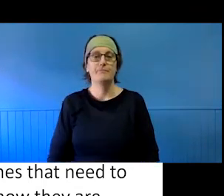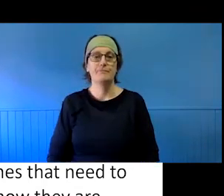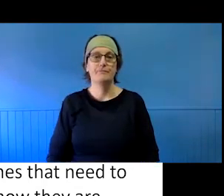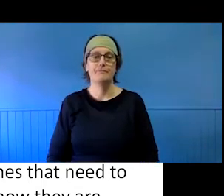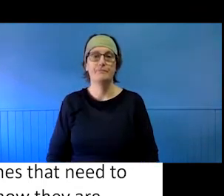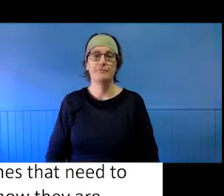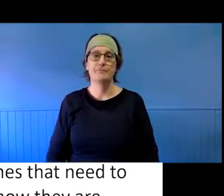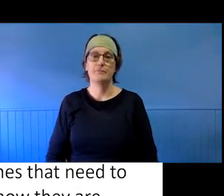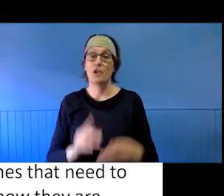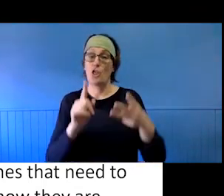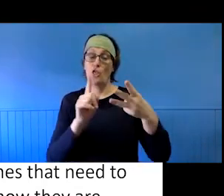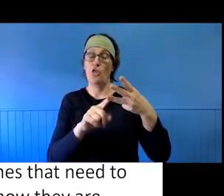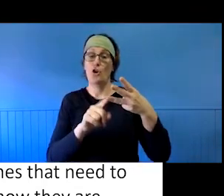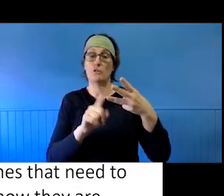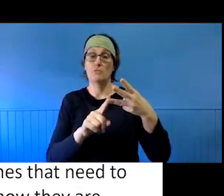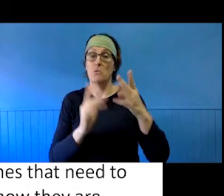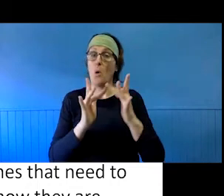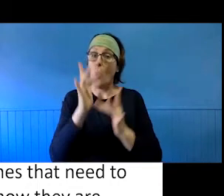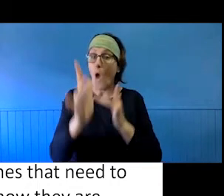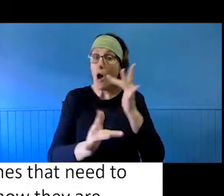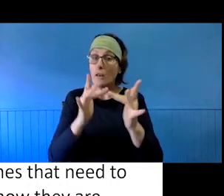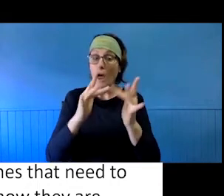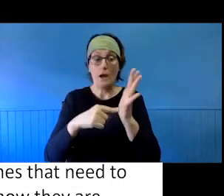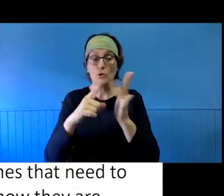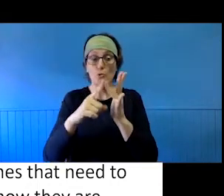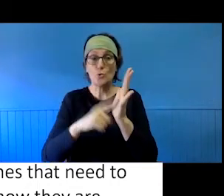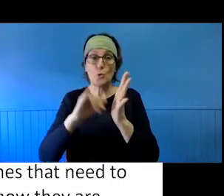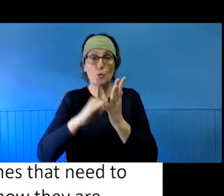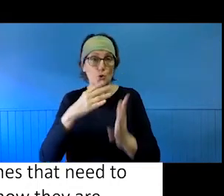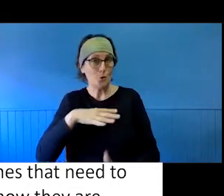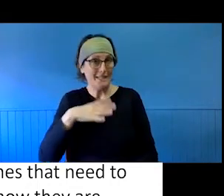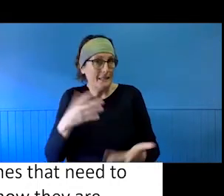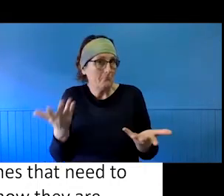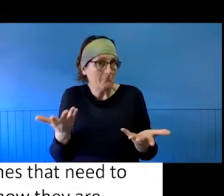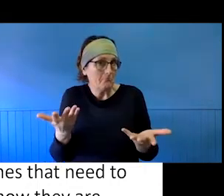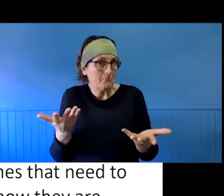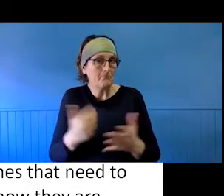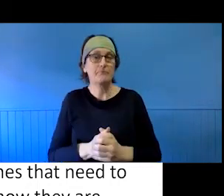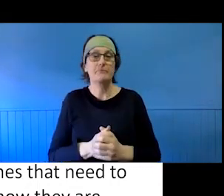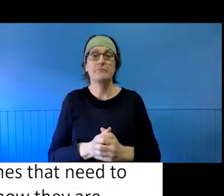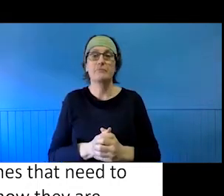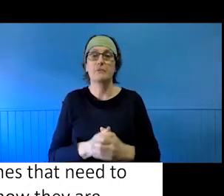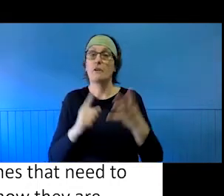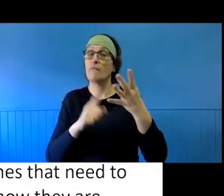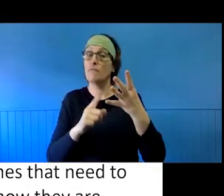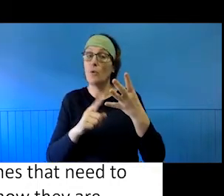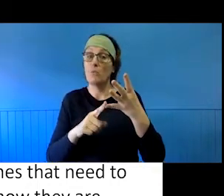What online learning tools will are you going to need to organise your students. Another question is how often should